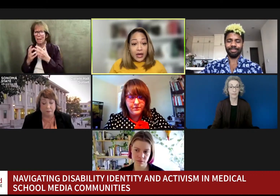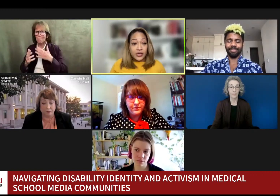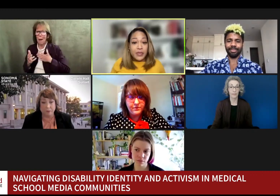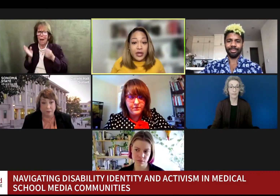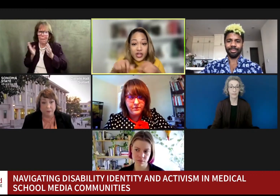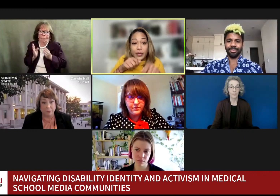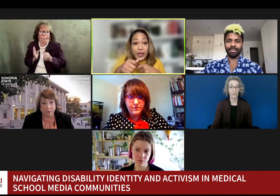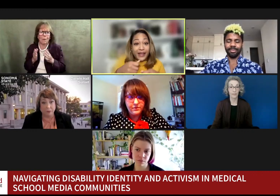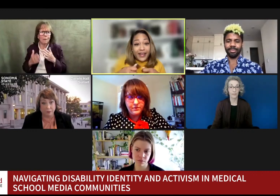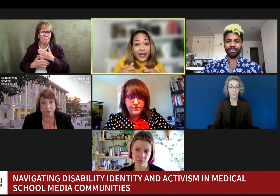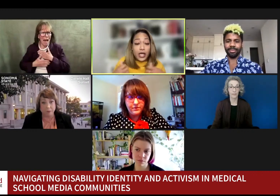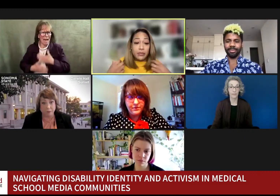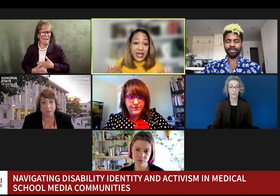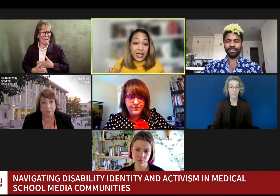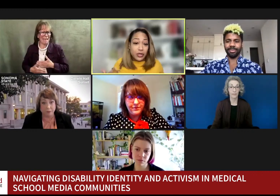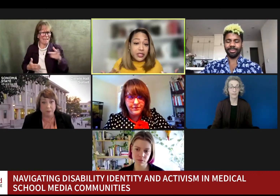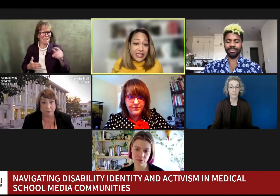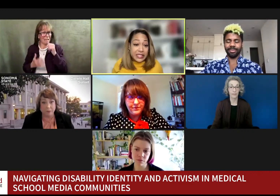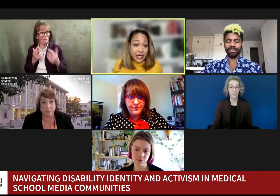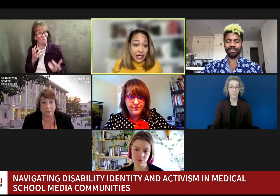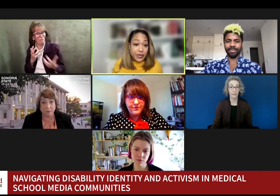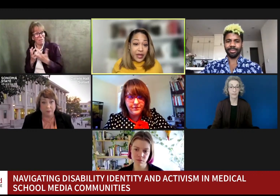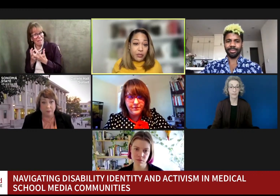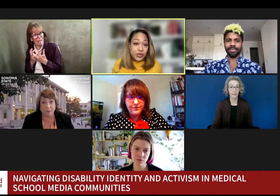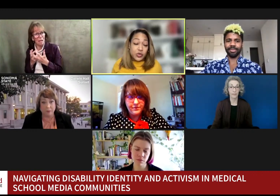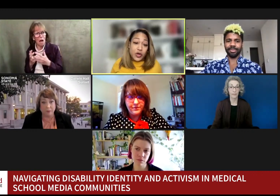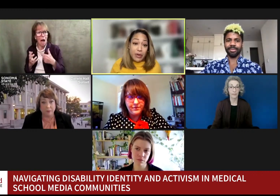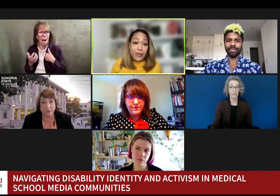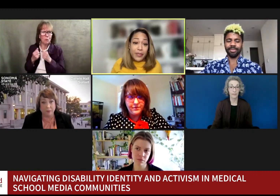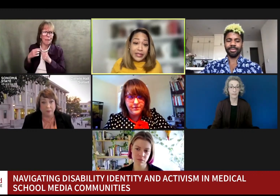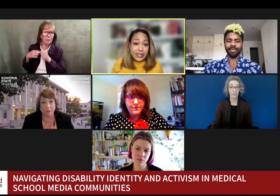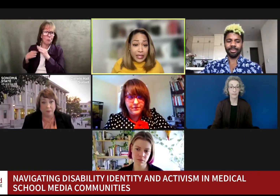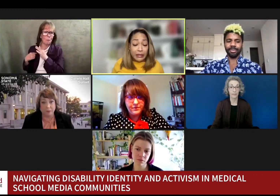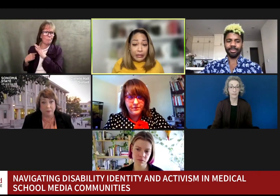So I'm here trying to pin it in and make it look decent. But then I'm also worried about pins sticking me.